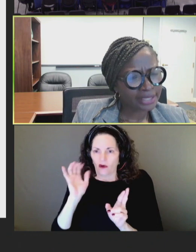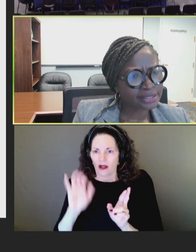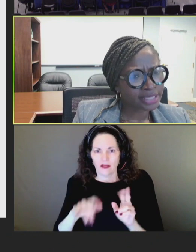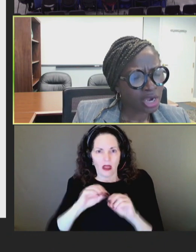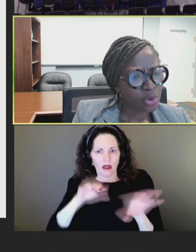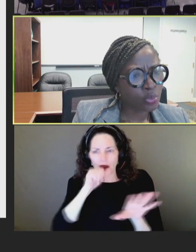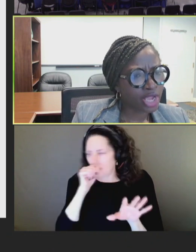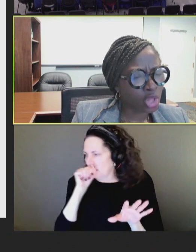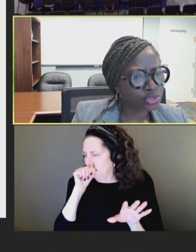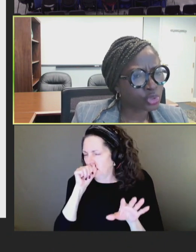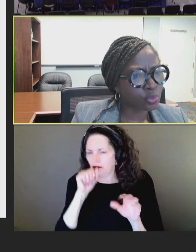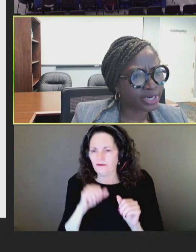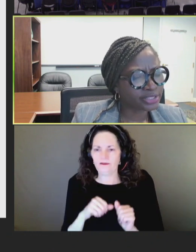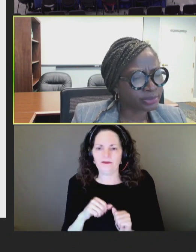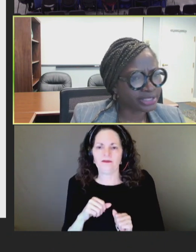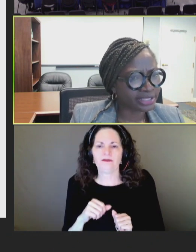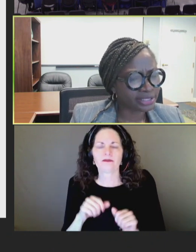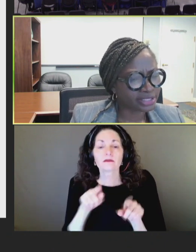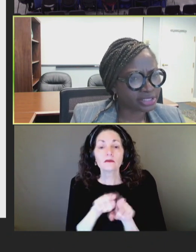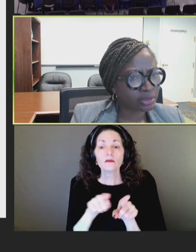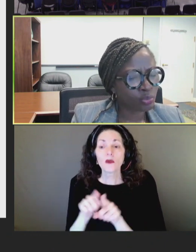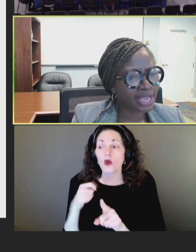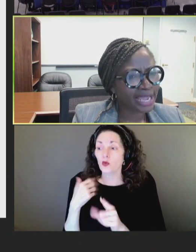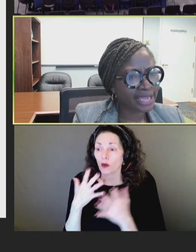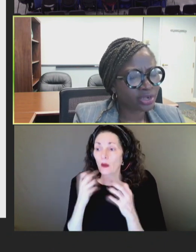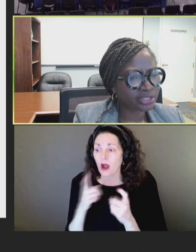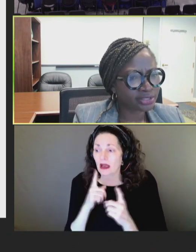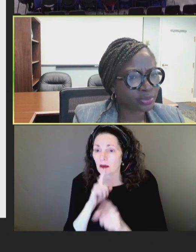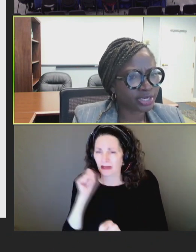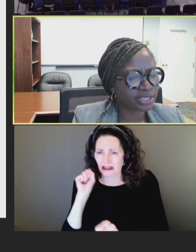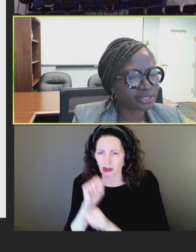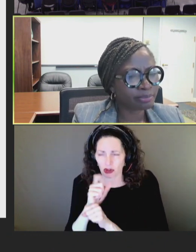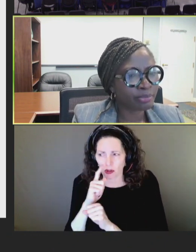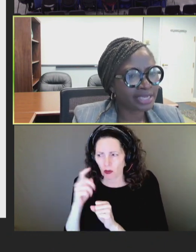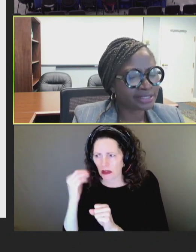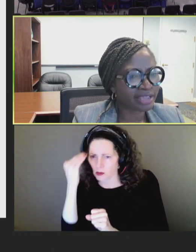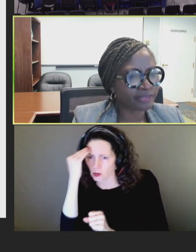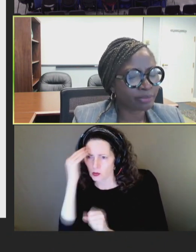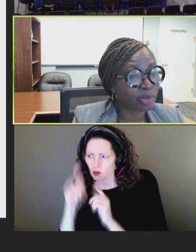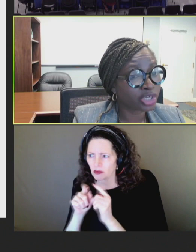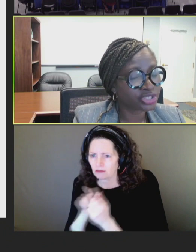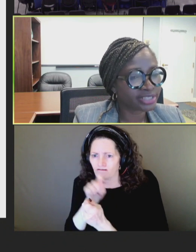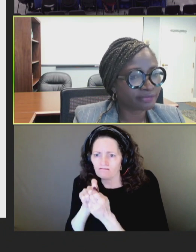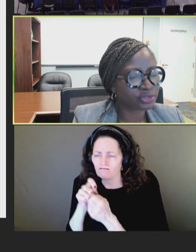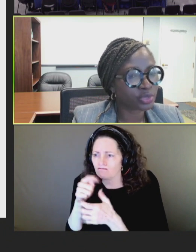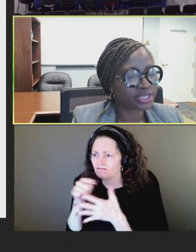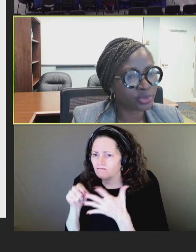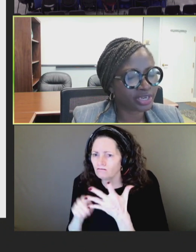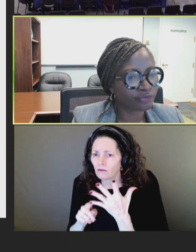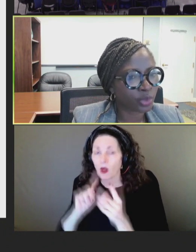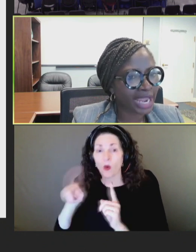And we also wanted to be diligent. When I got this notice, May 7 -- March 7th, 2024,